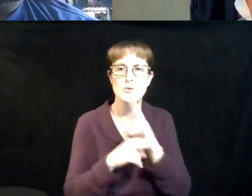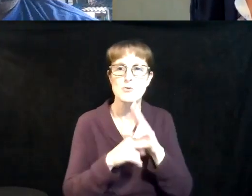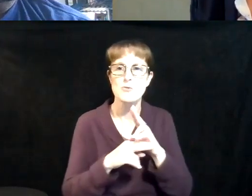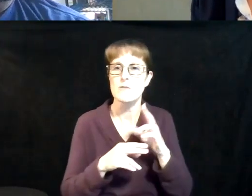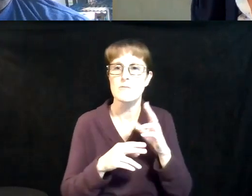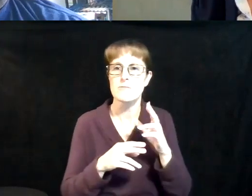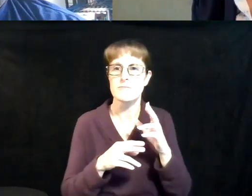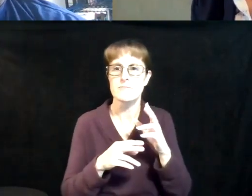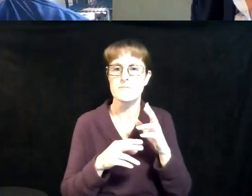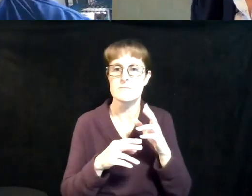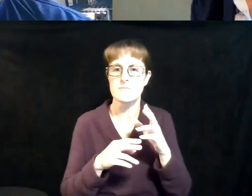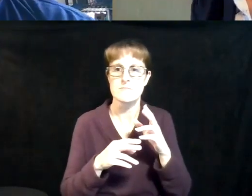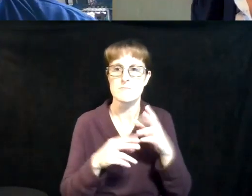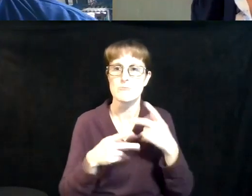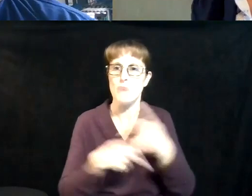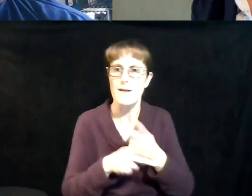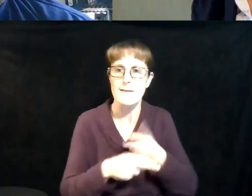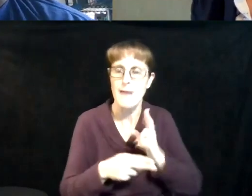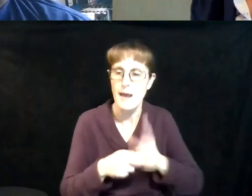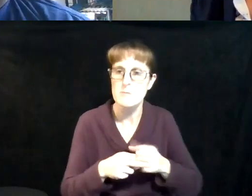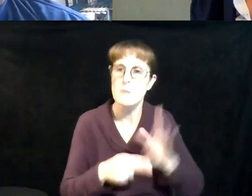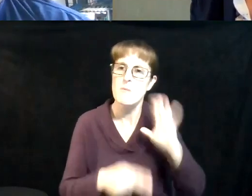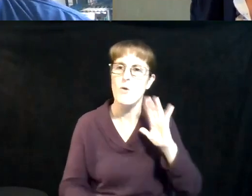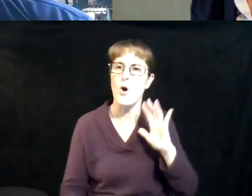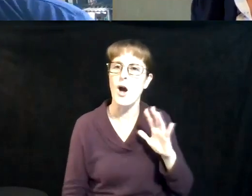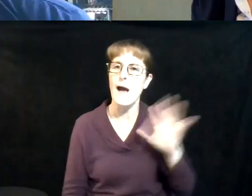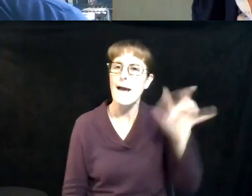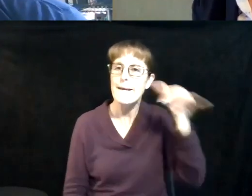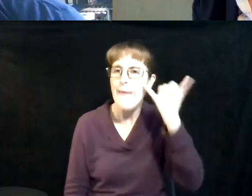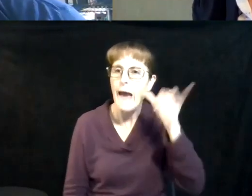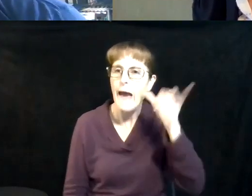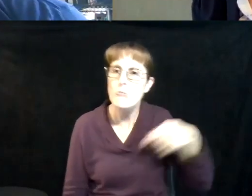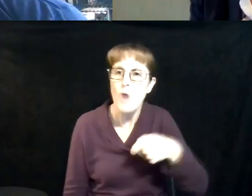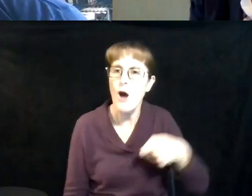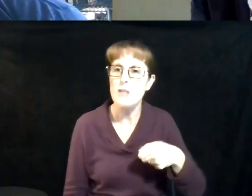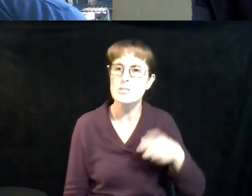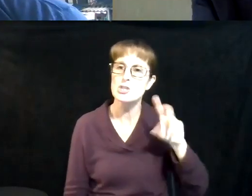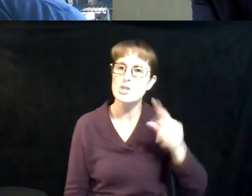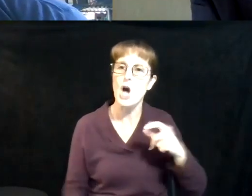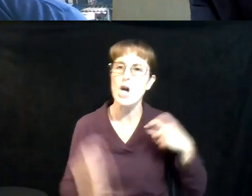Now we have a device that is designed for people. The commercial name was not disclosed.